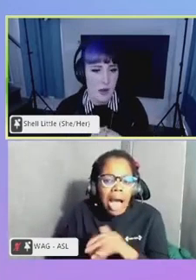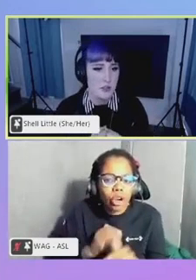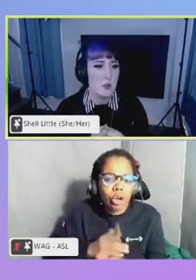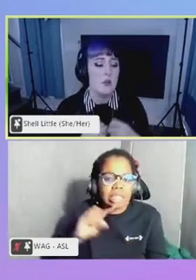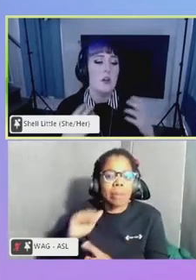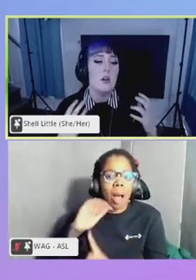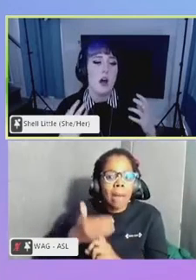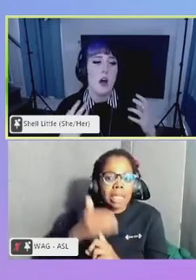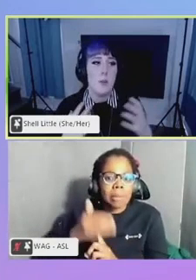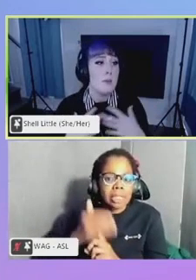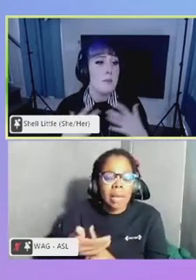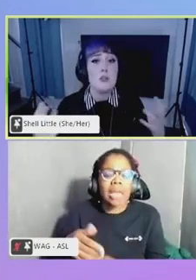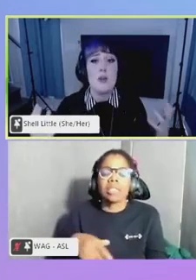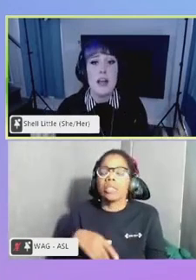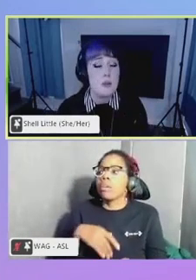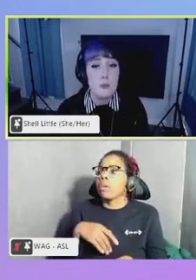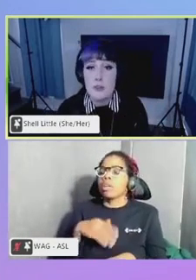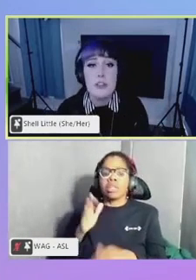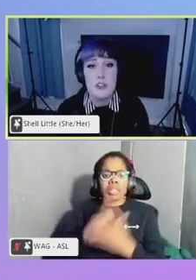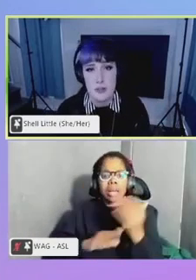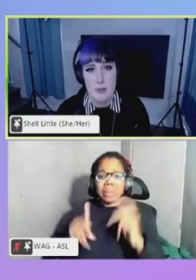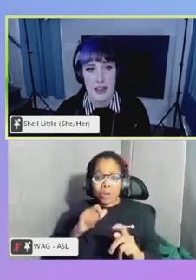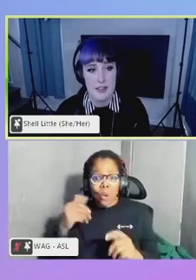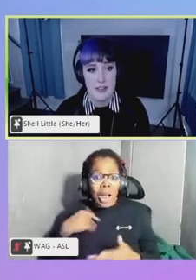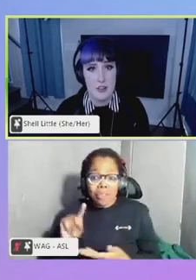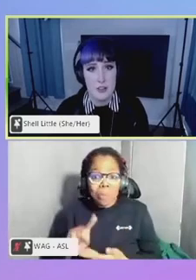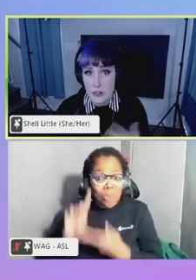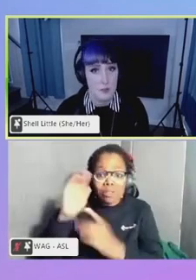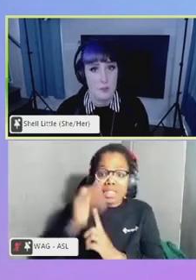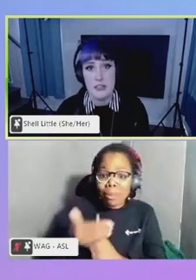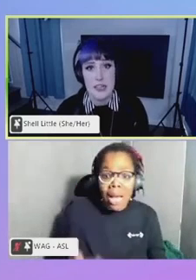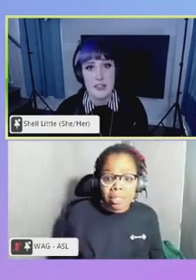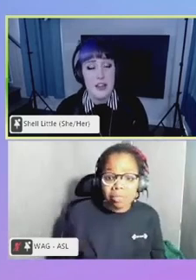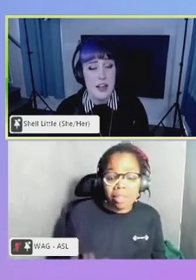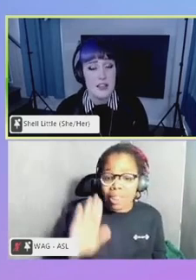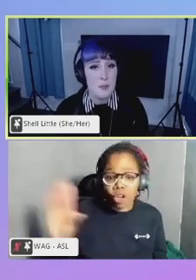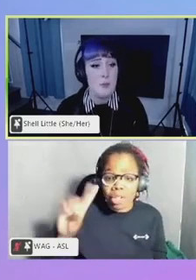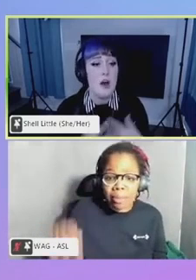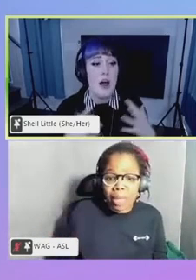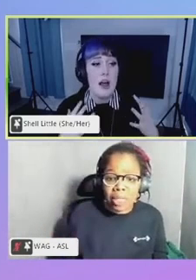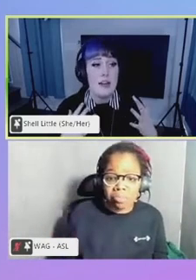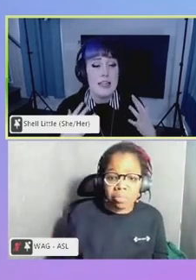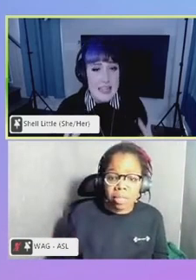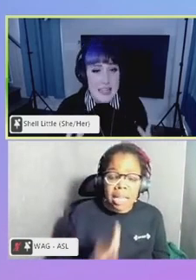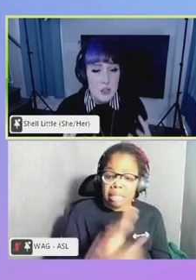good coworkers or are not good employees. We like -- it is because I think that we do, we hide our disabilities.